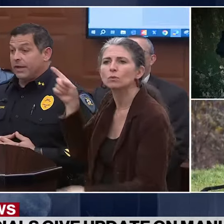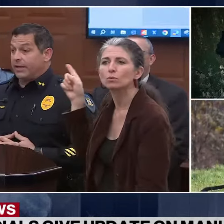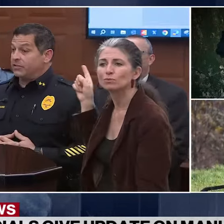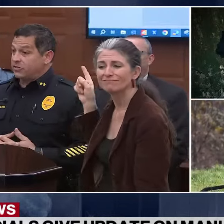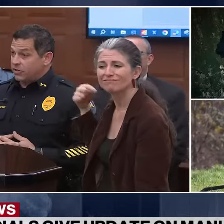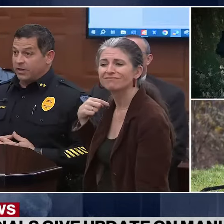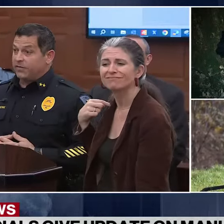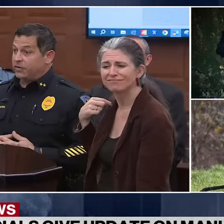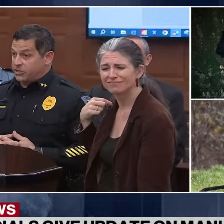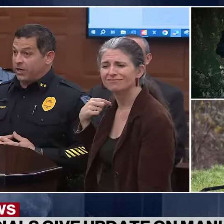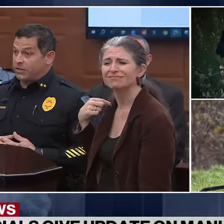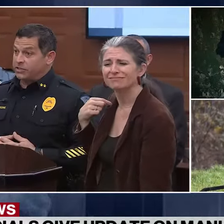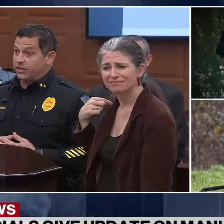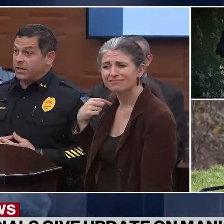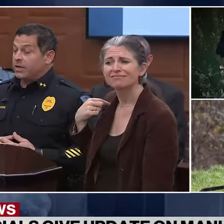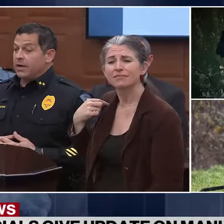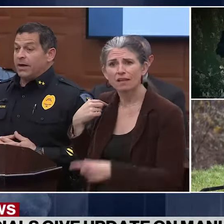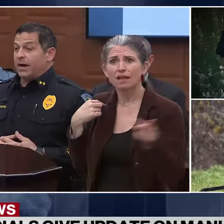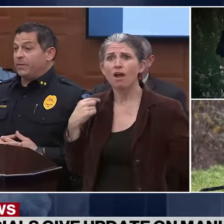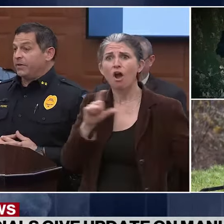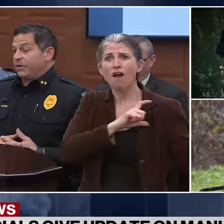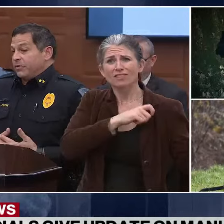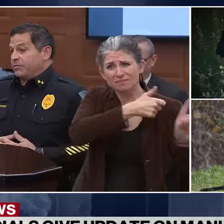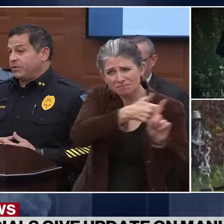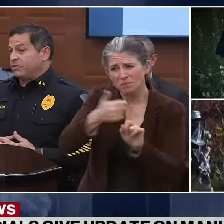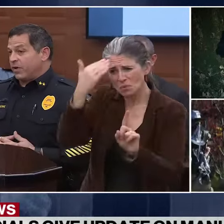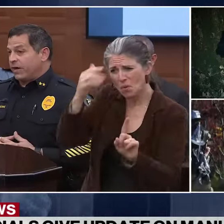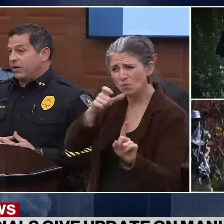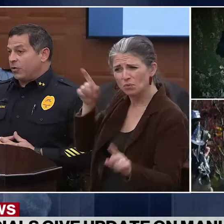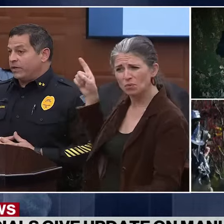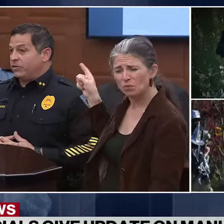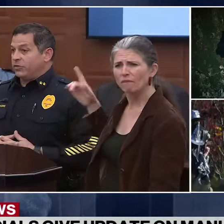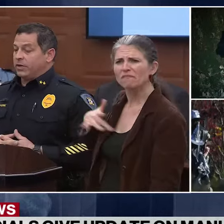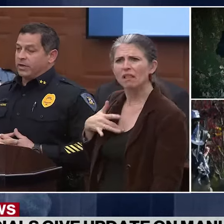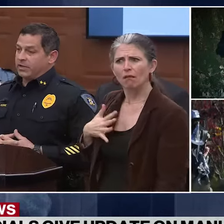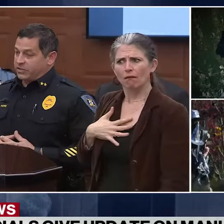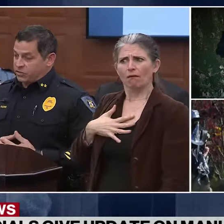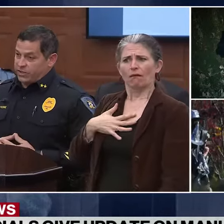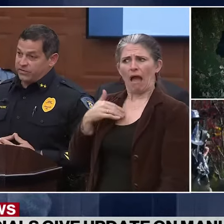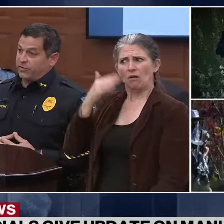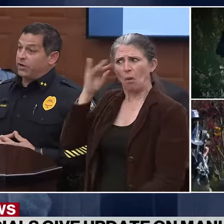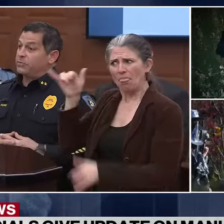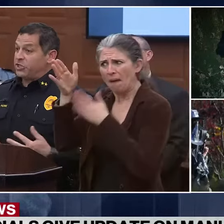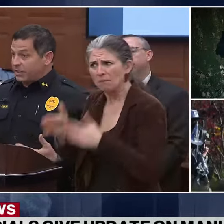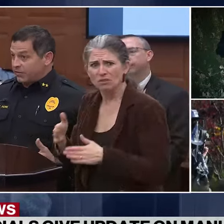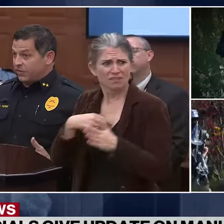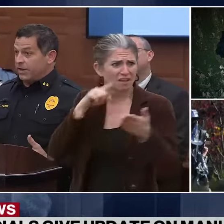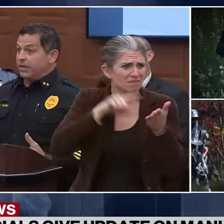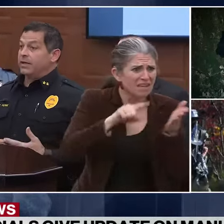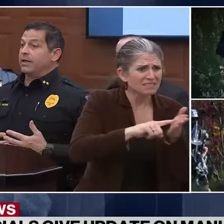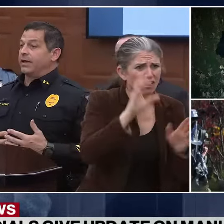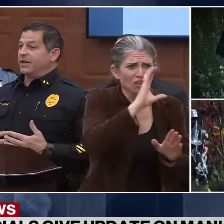I KNOW A COUPLE OF THEM MYSELF. THERE ARE MANY LAW ENFORCEMENT OFFICIALS THAT I KNOW KNOW SOME OF THESE VICTIMS.